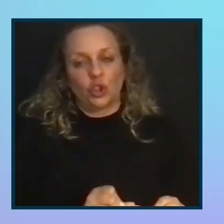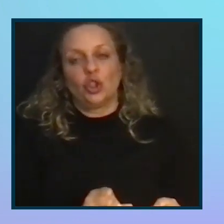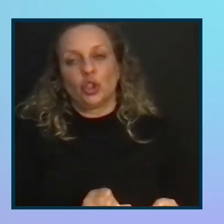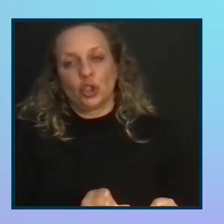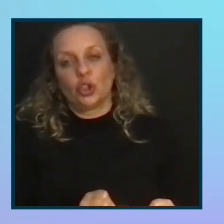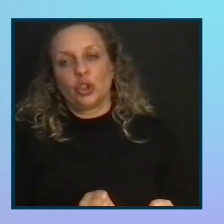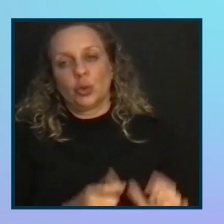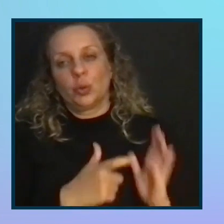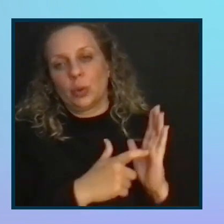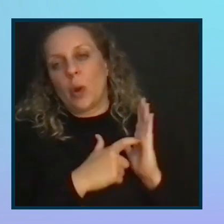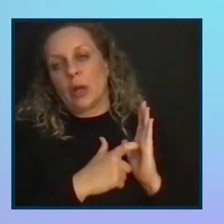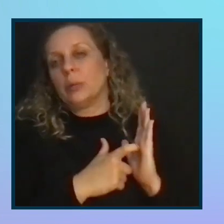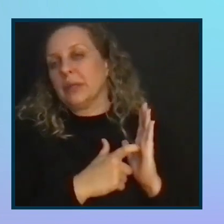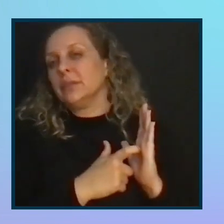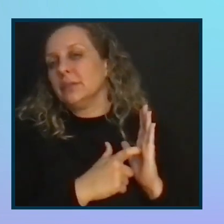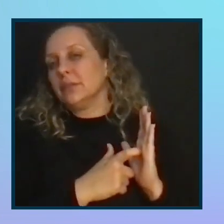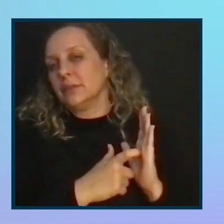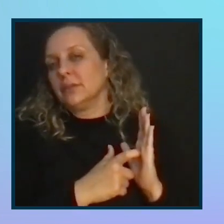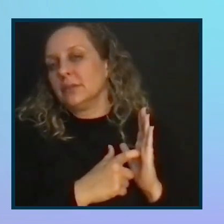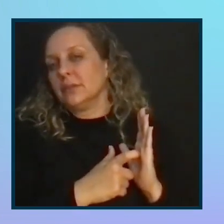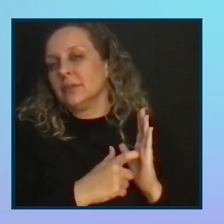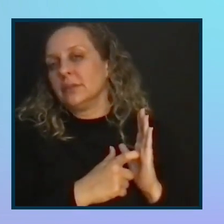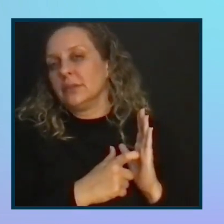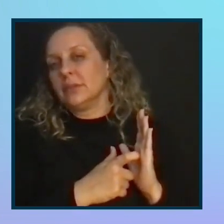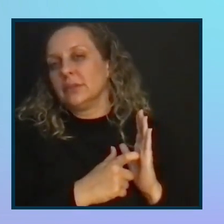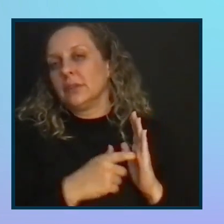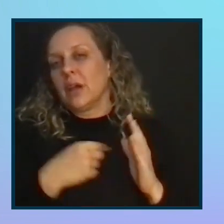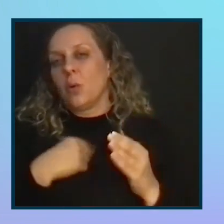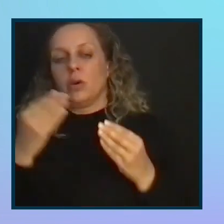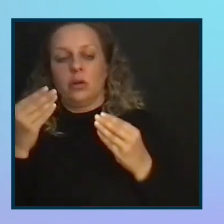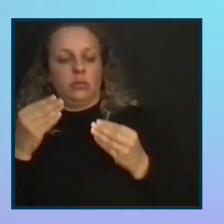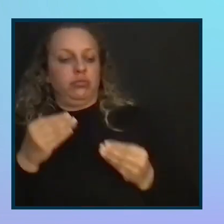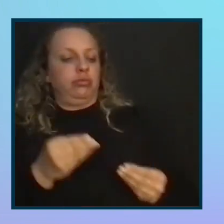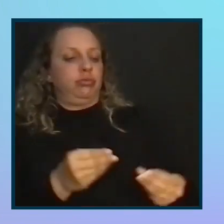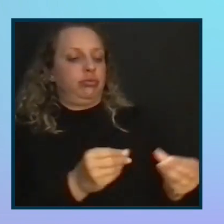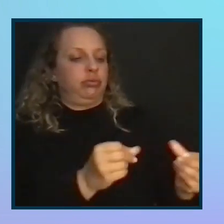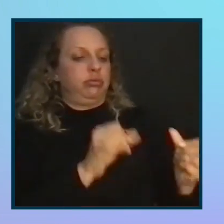and we feed all that into the design thinking process